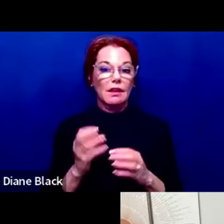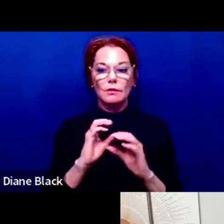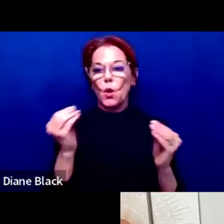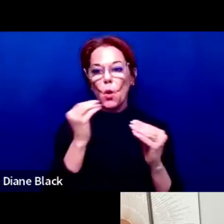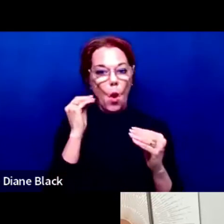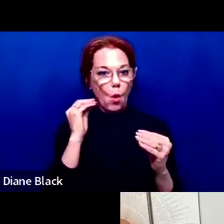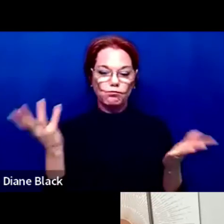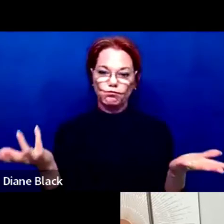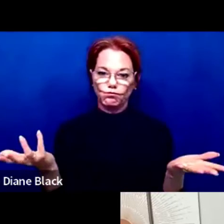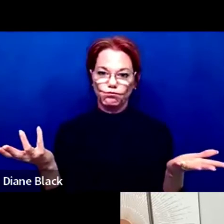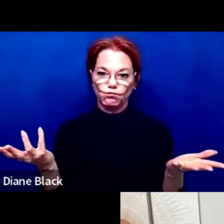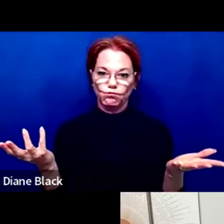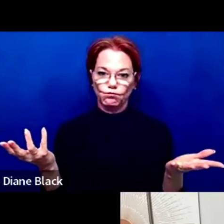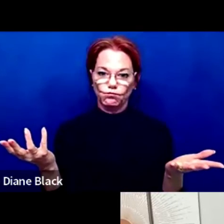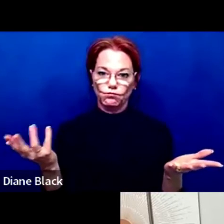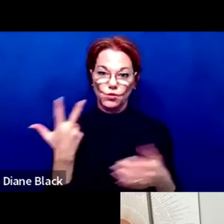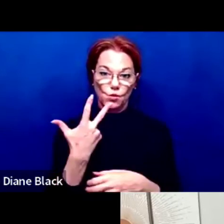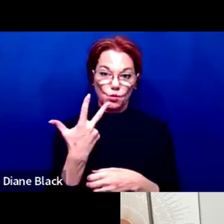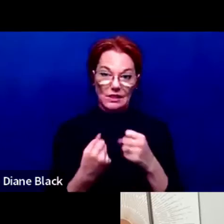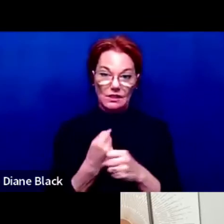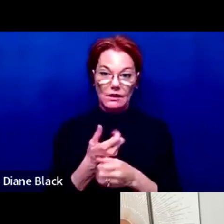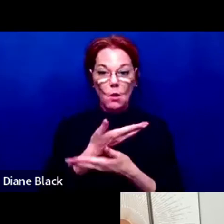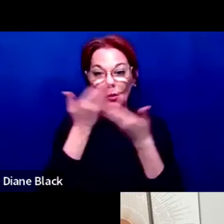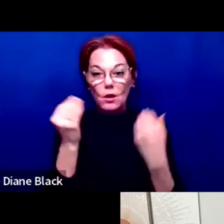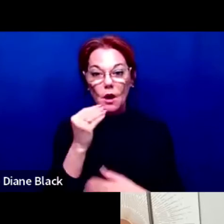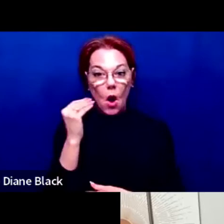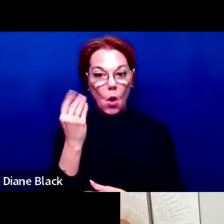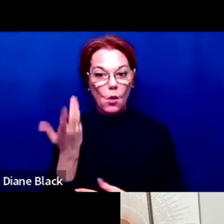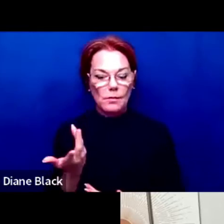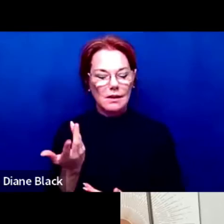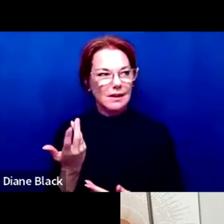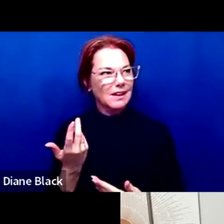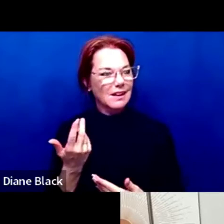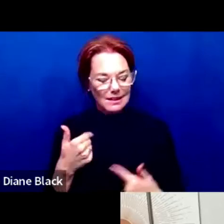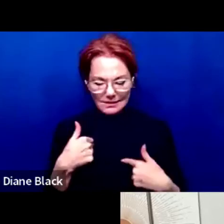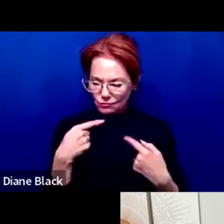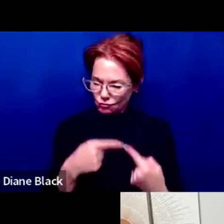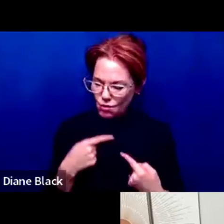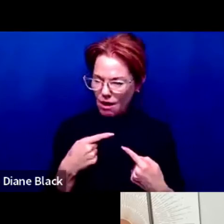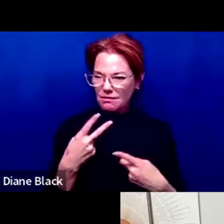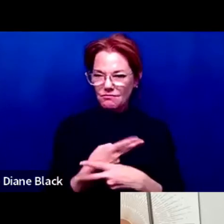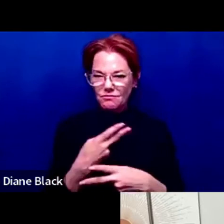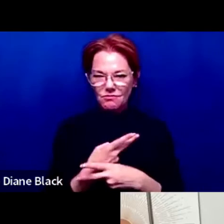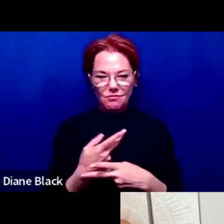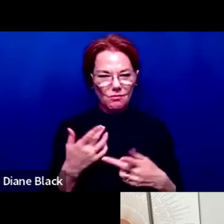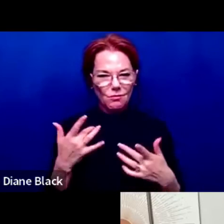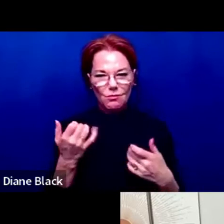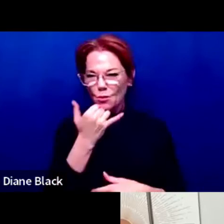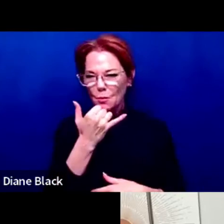being homeless for three years, I couldn't figure out what the heck was going on. I couldn't really figure out why I was in